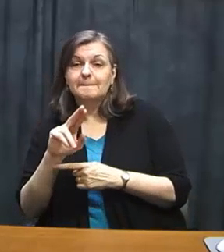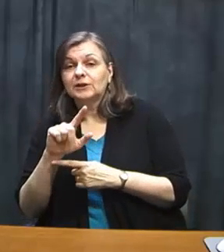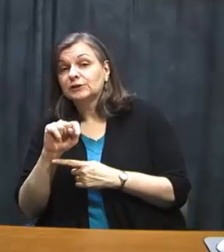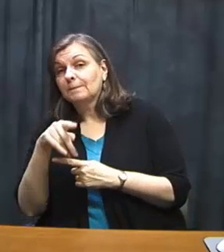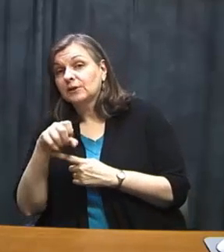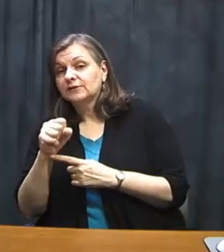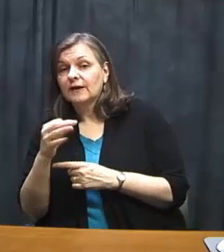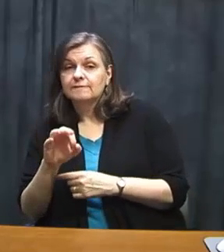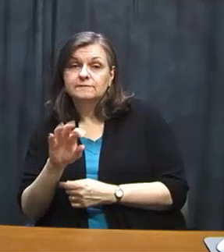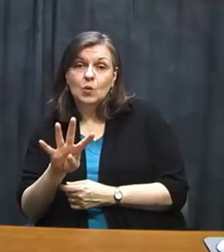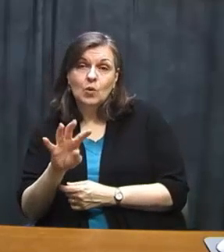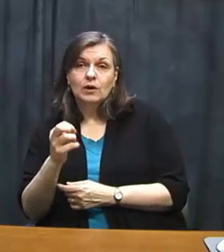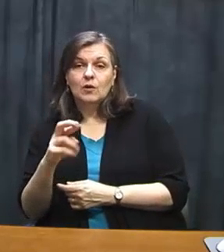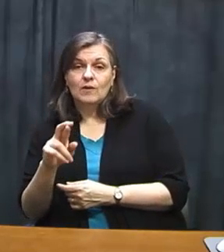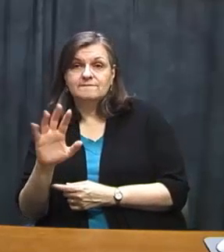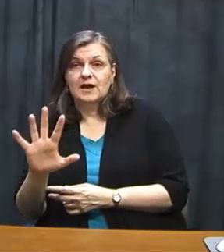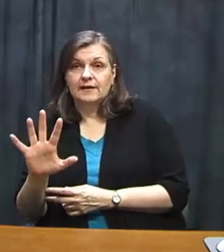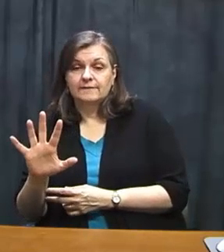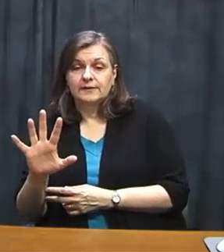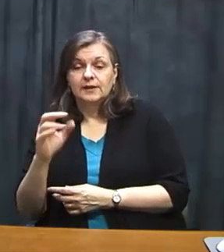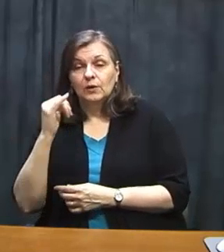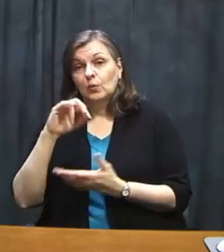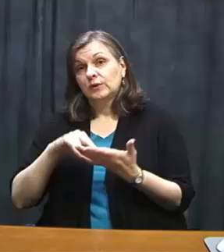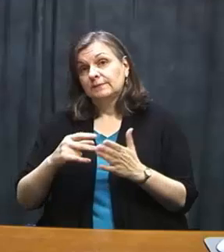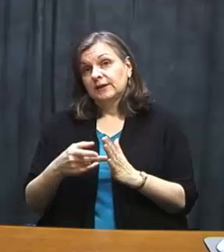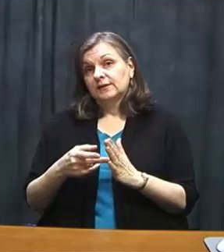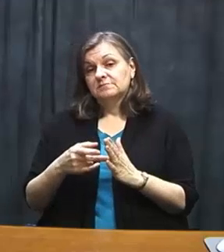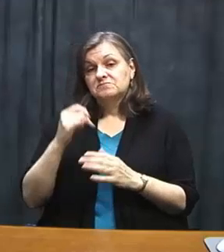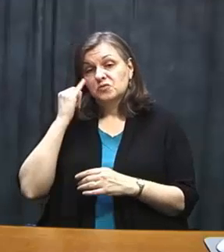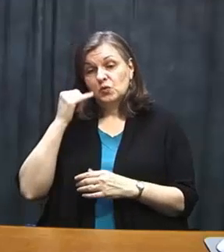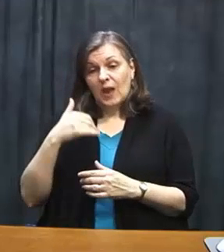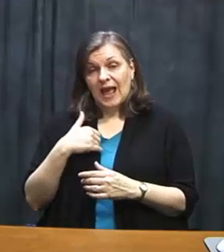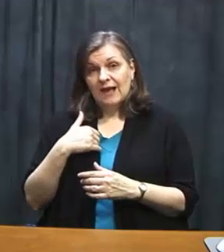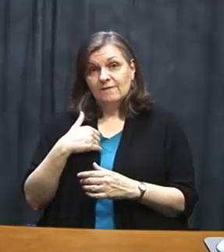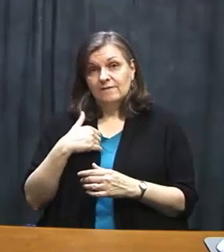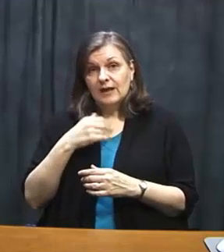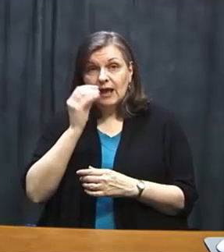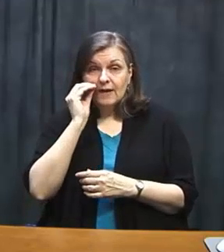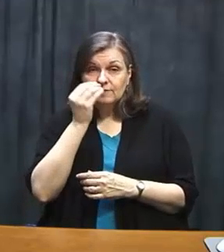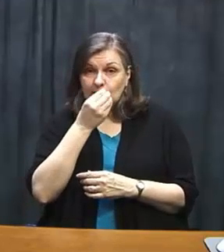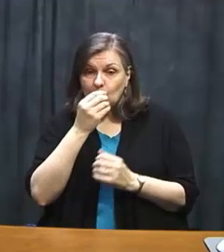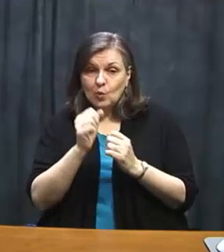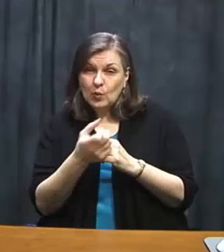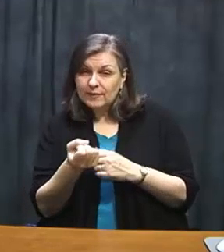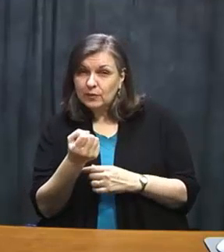now this does mean that if you have a flower with 12 petals you will have to think about